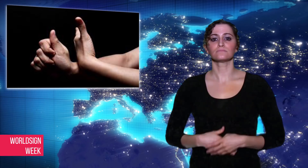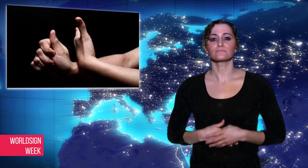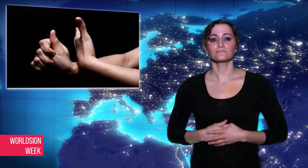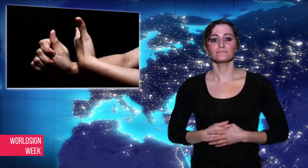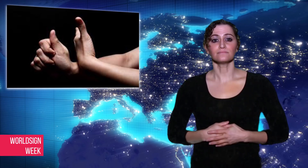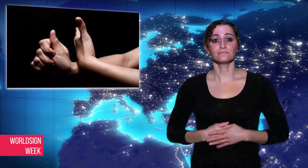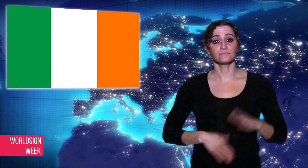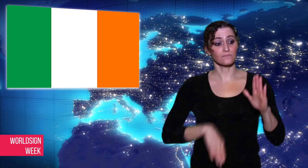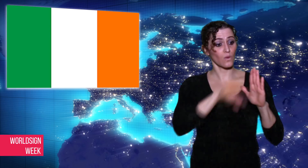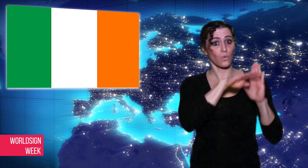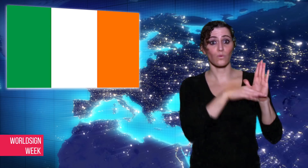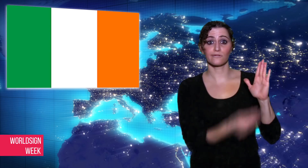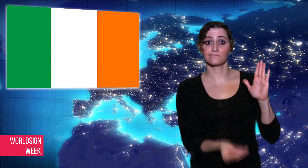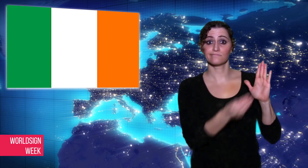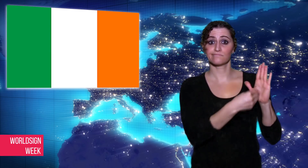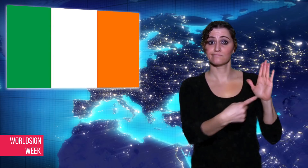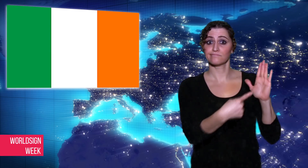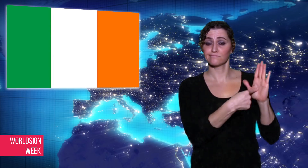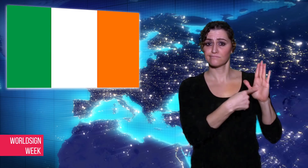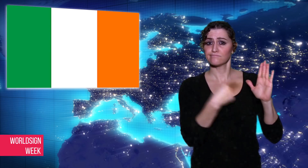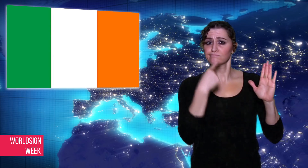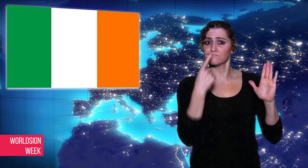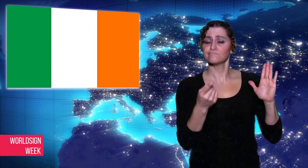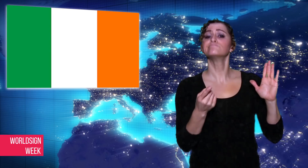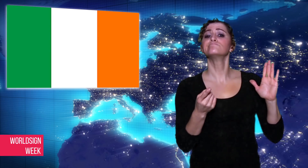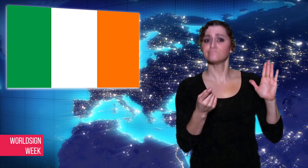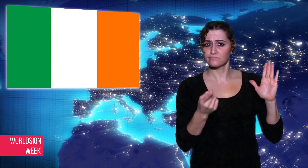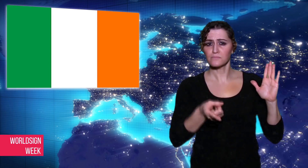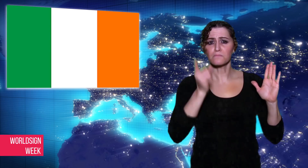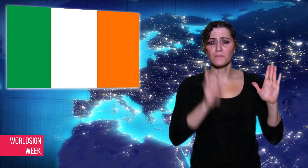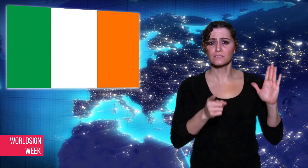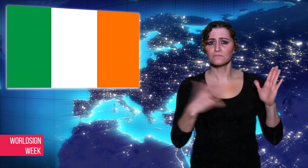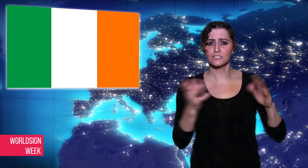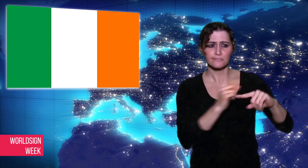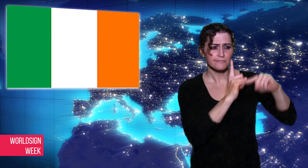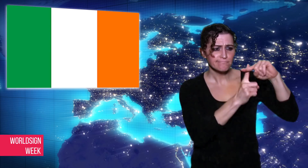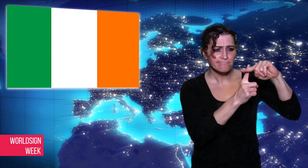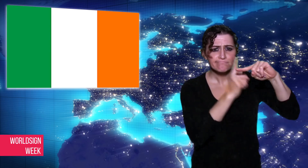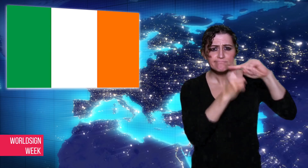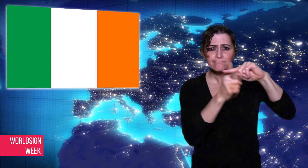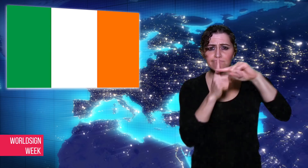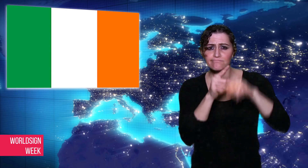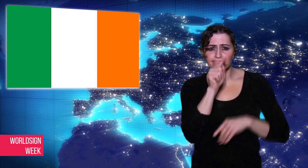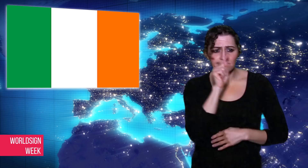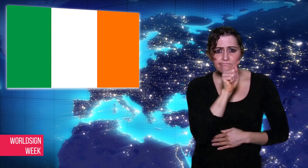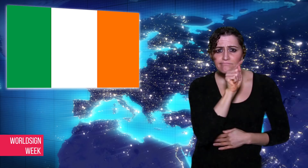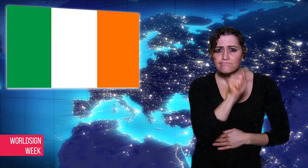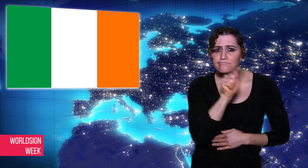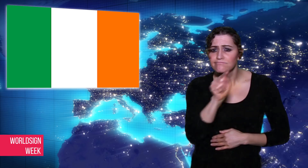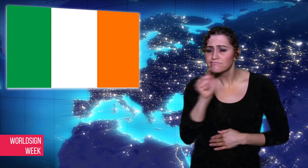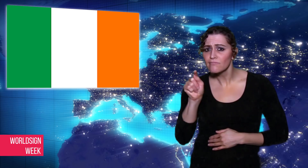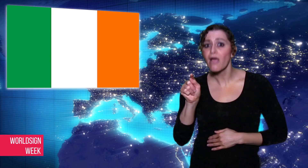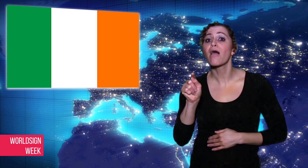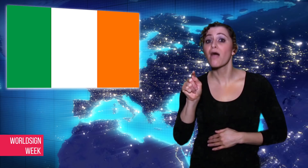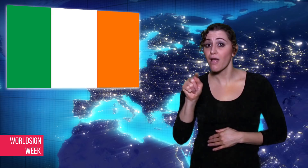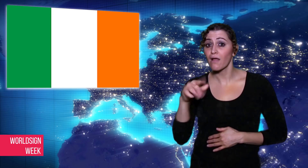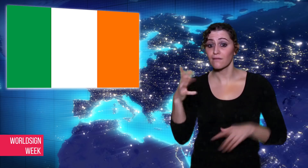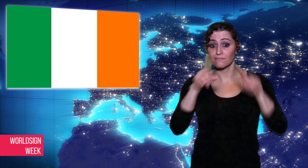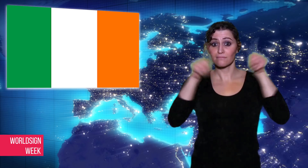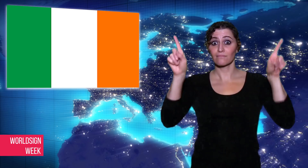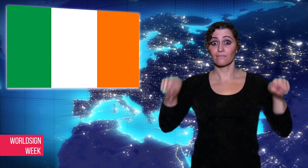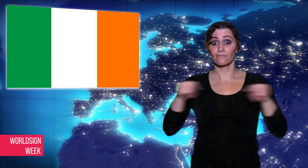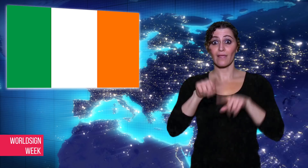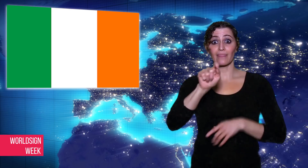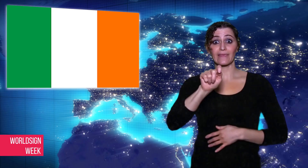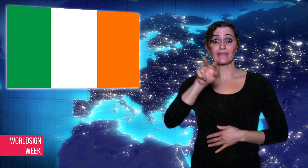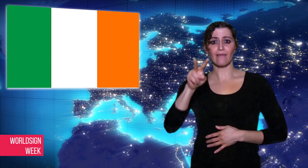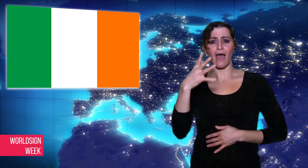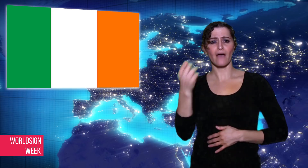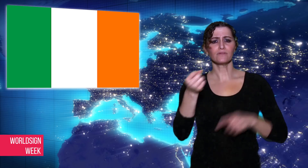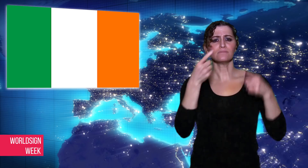and ISL teachers will take place. It is